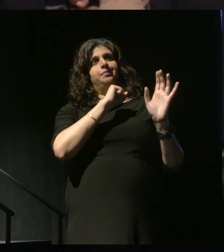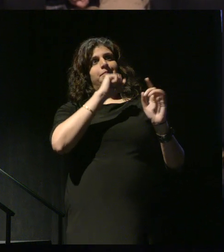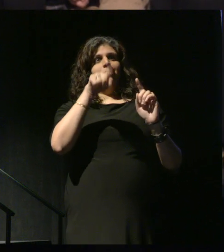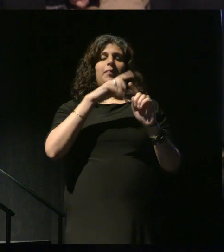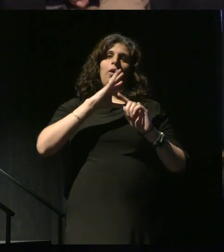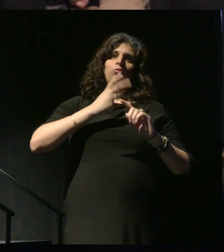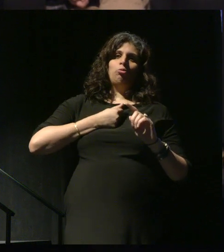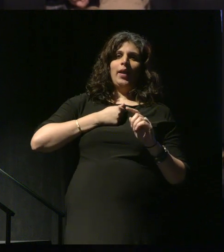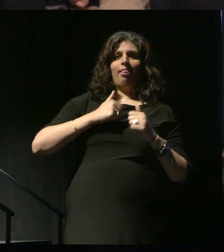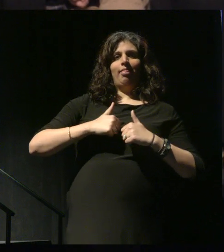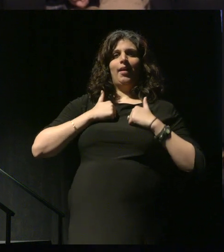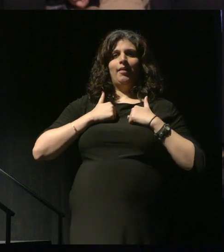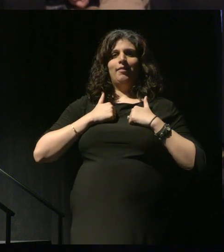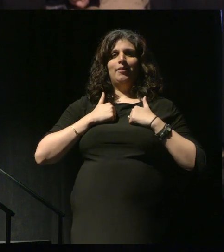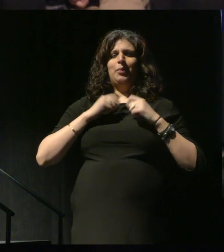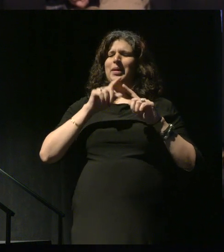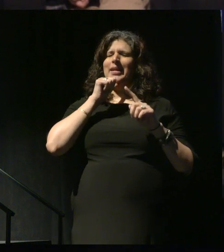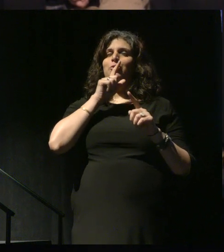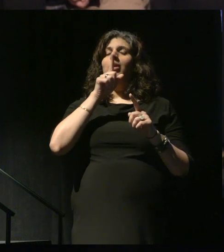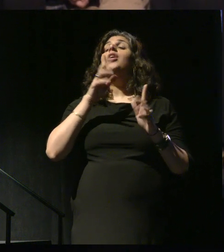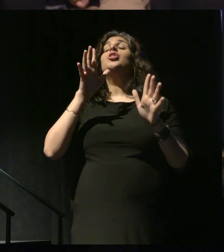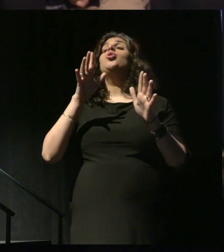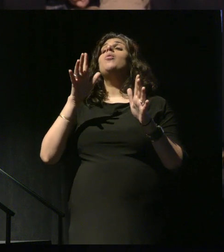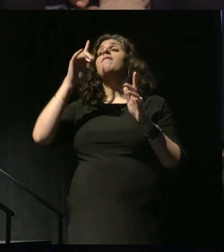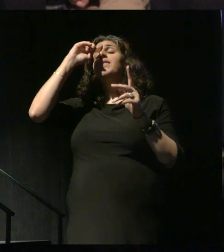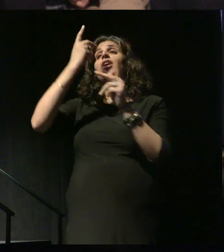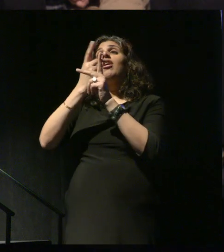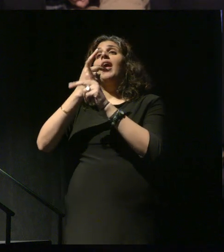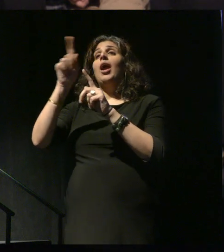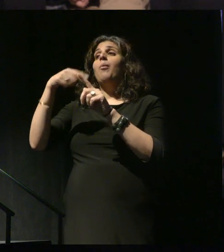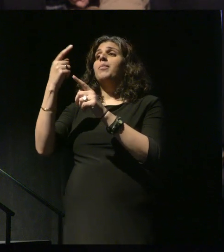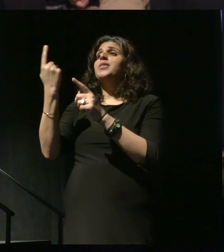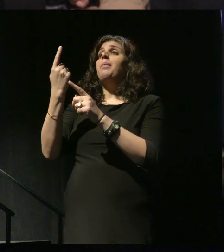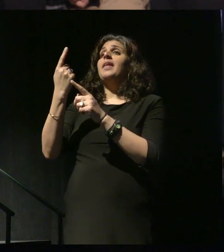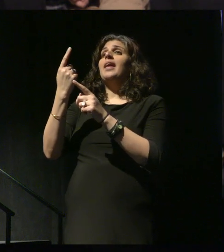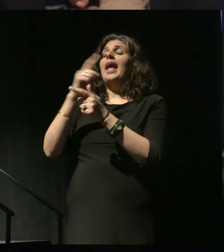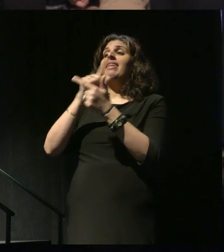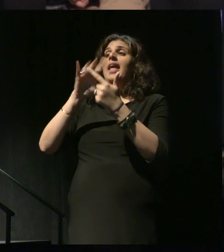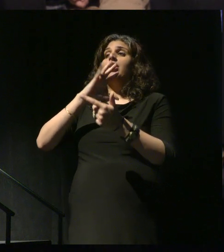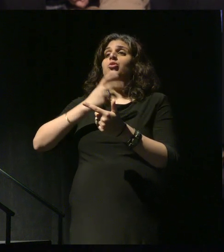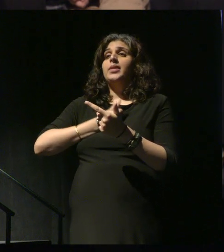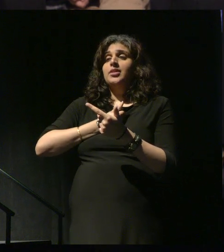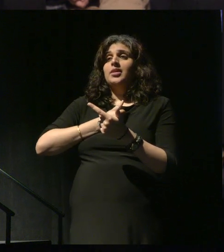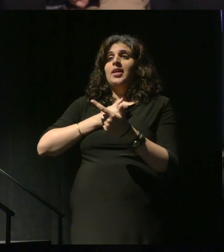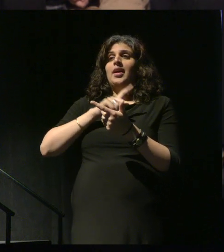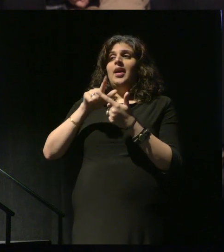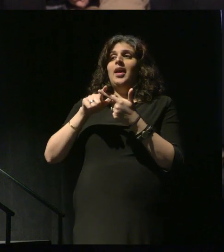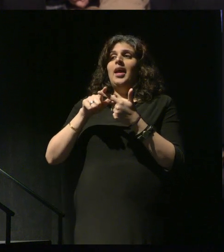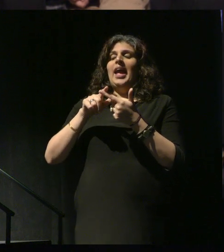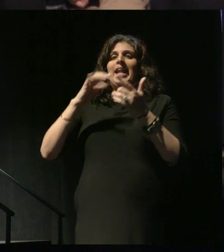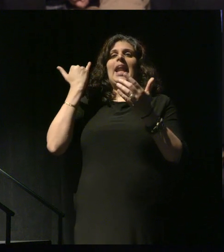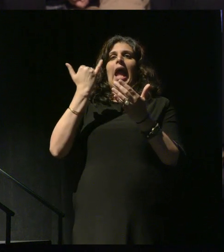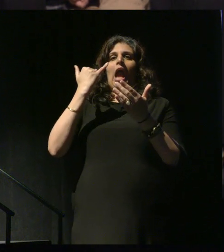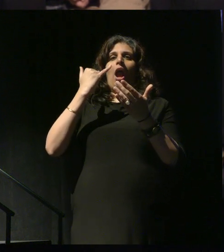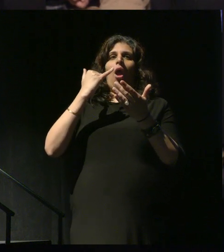something out about yourself and you transition and it's like the key has been put in the lock and now everything is great.